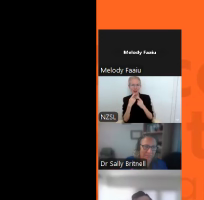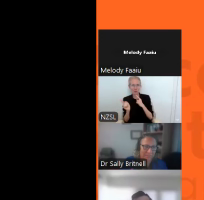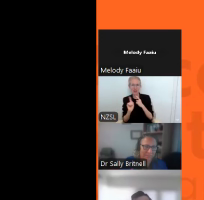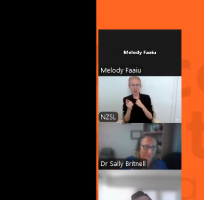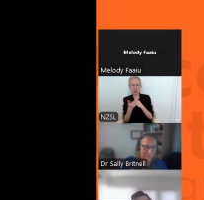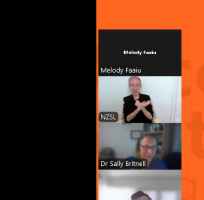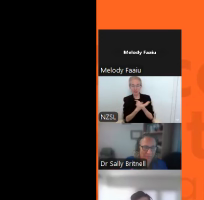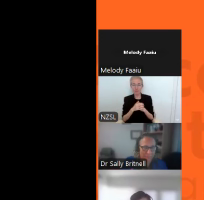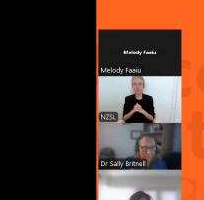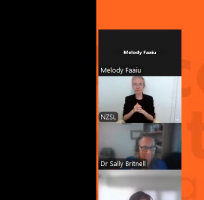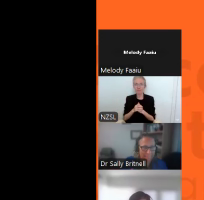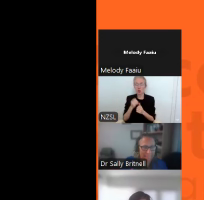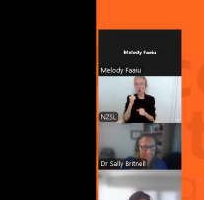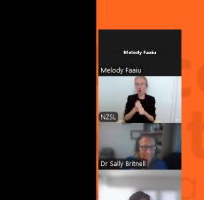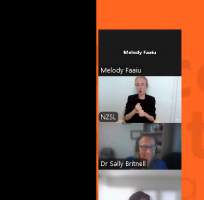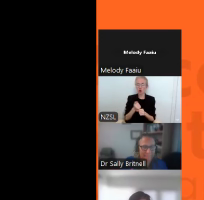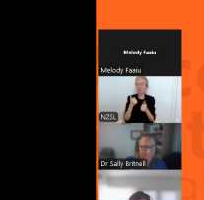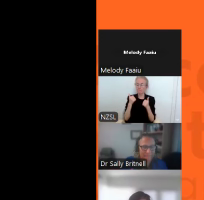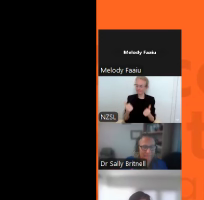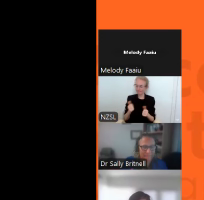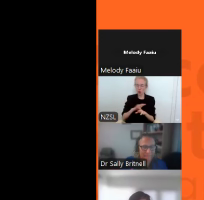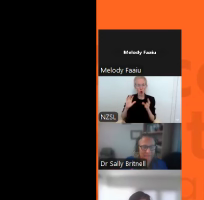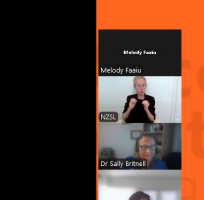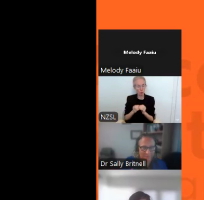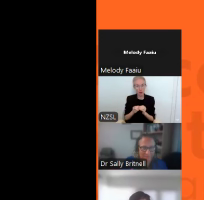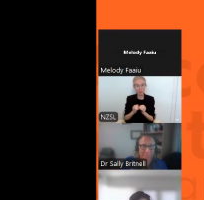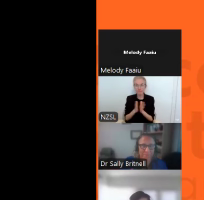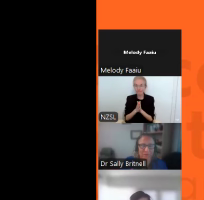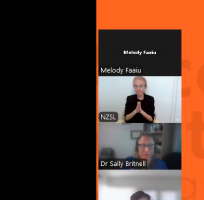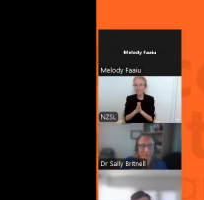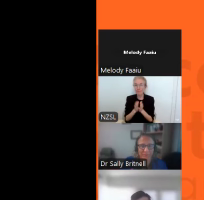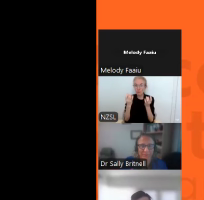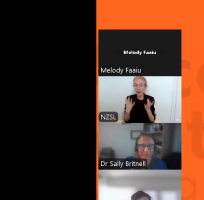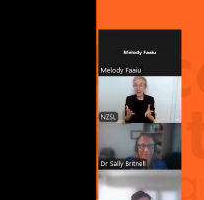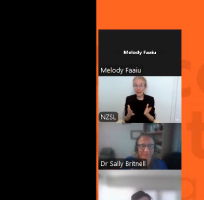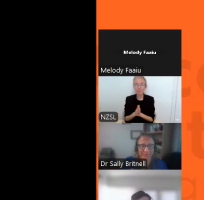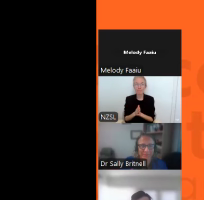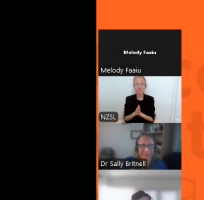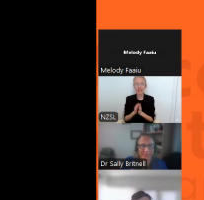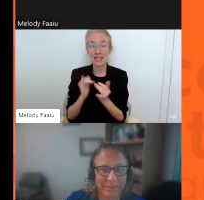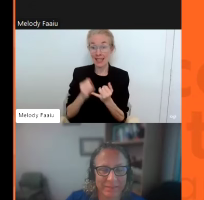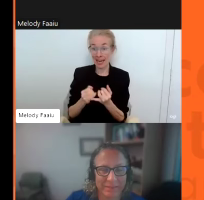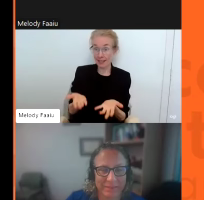Okey-dokey, that's fine. Are we ready? Yeah, go for it. So let's